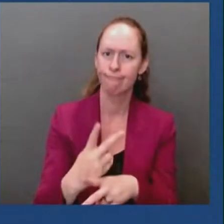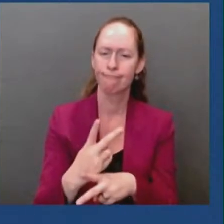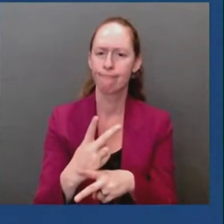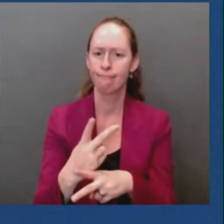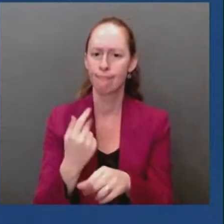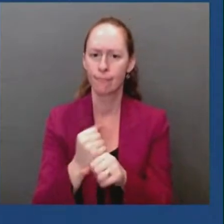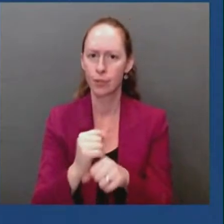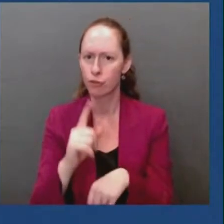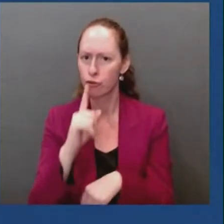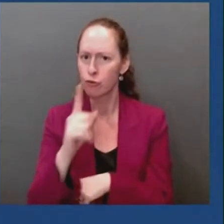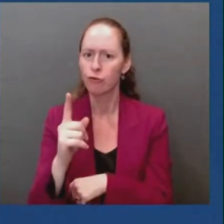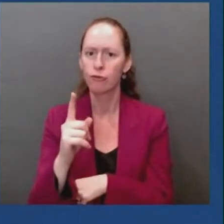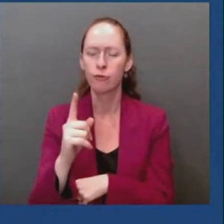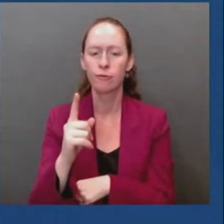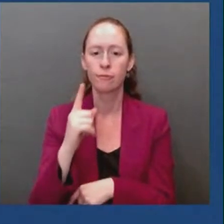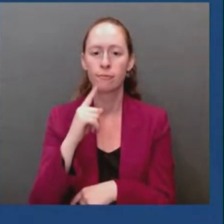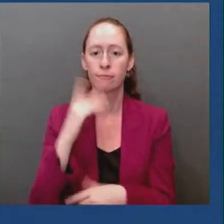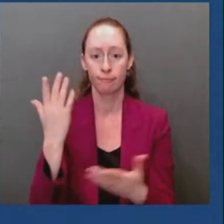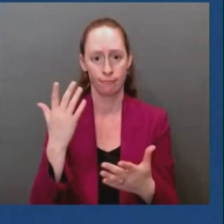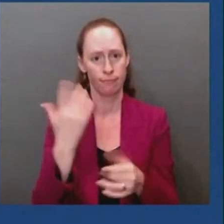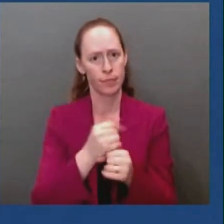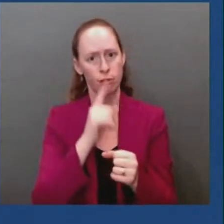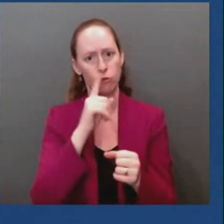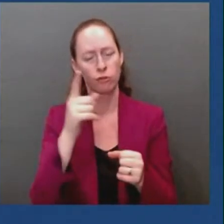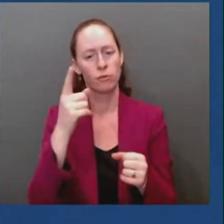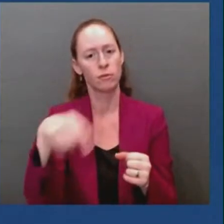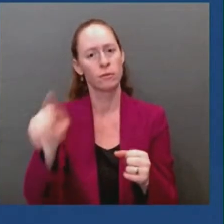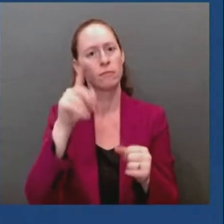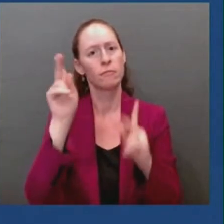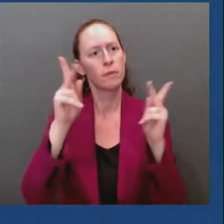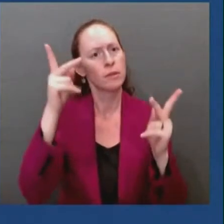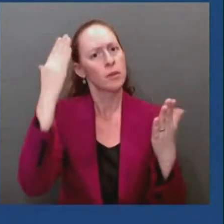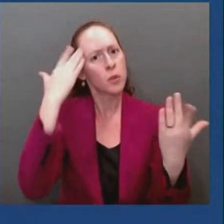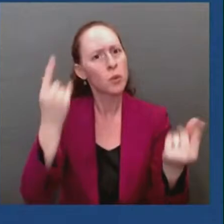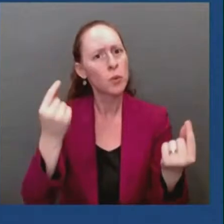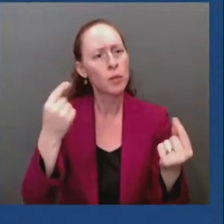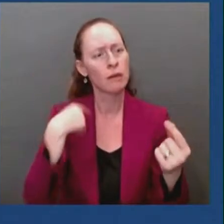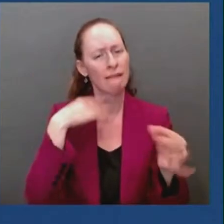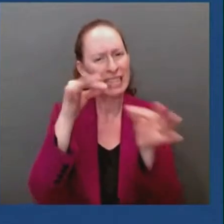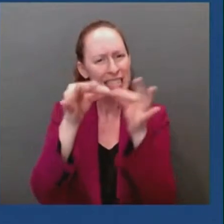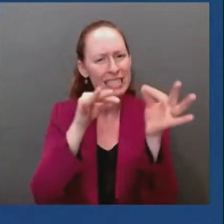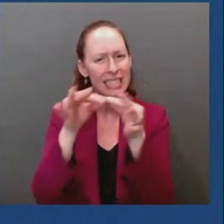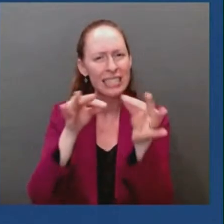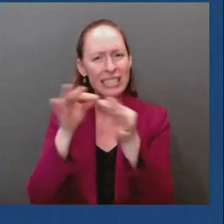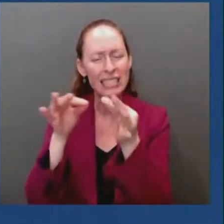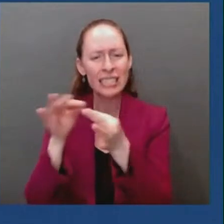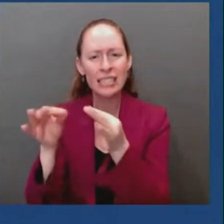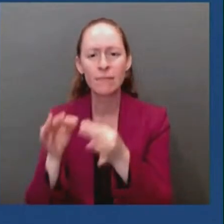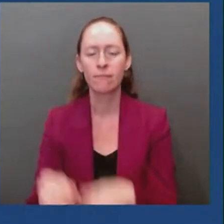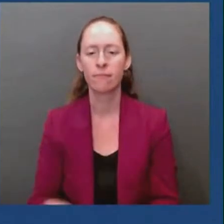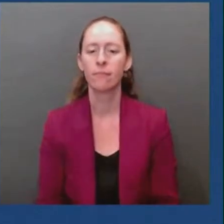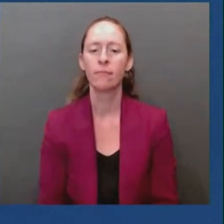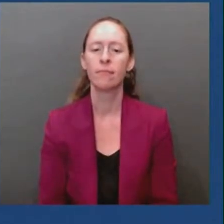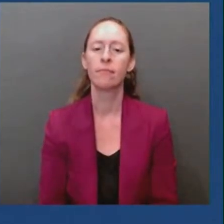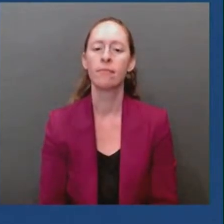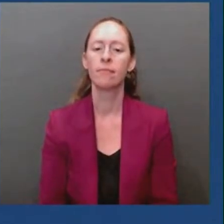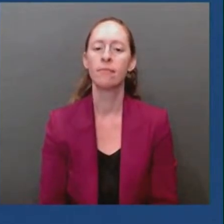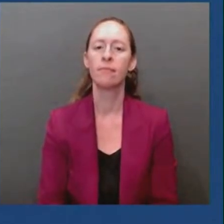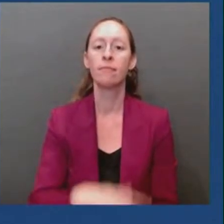MAKE SURE THAT PEOPLE GET PROPER EDUCATION, NOT JUST PHARMACIST, BUT OTHER PEOPLE